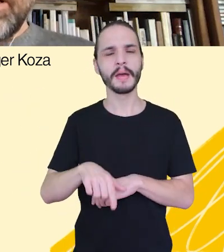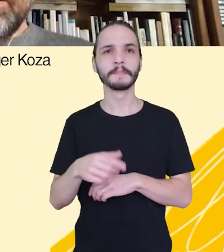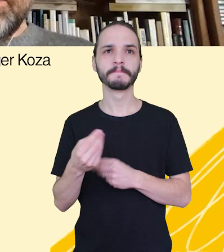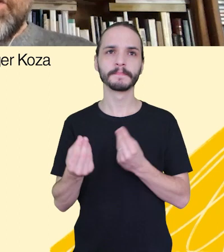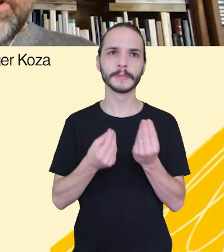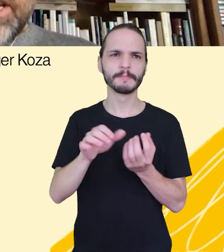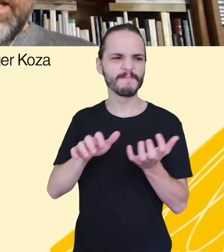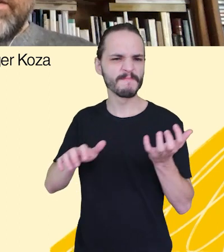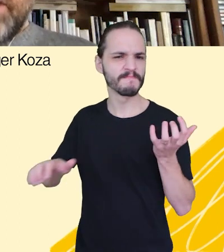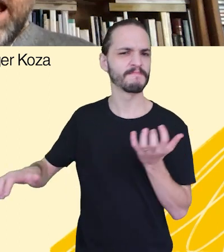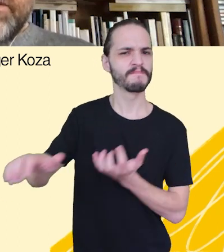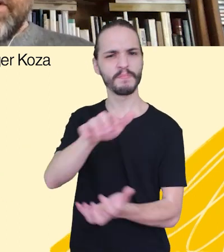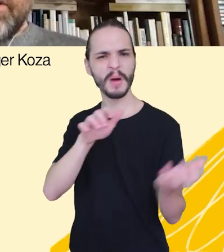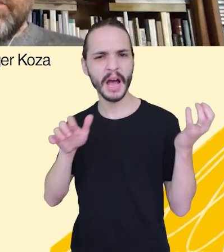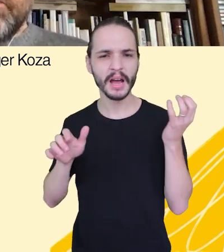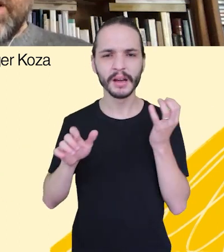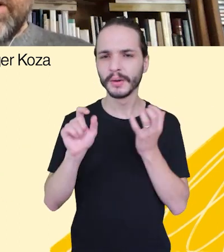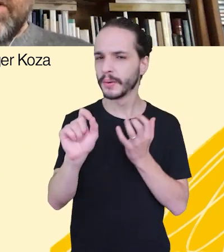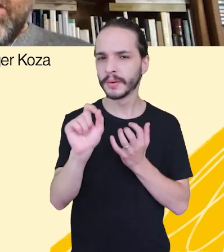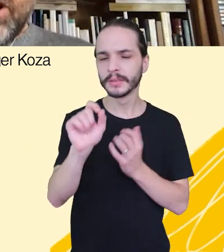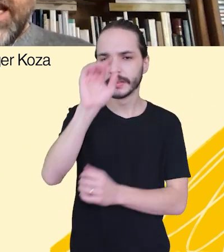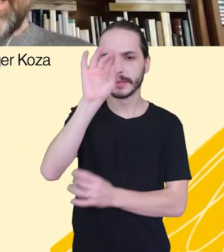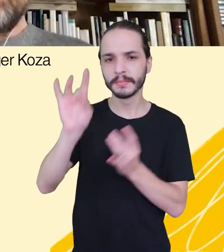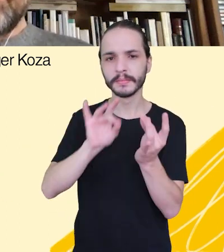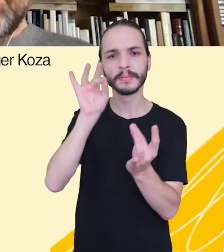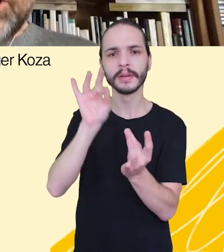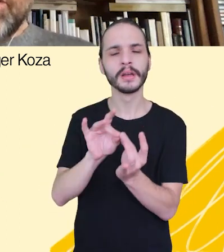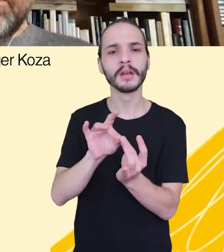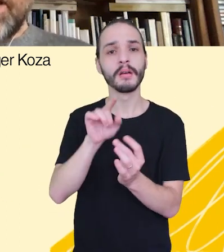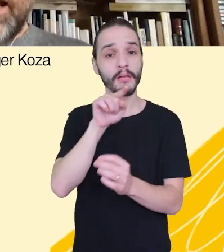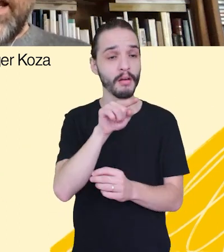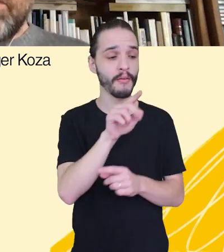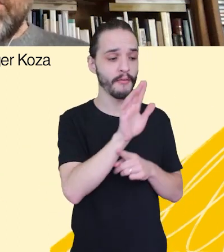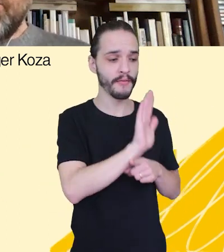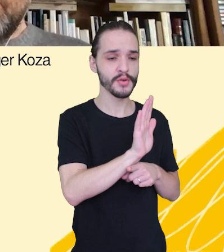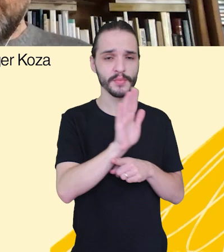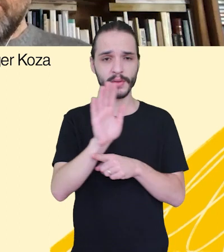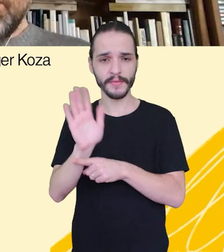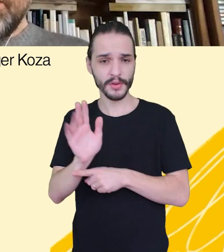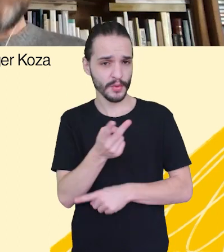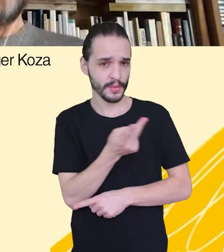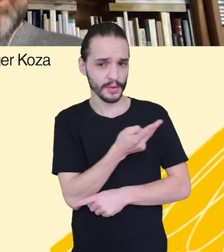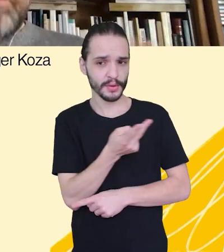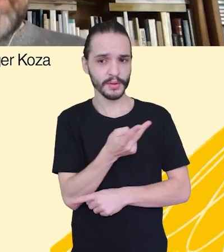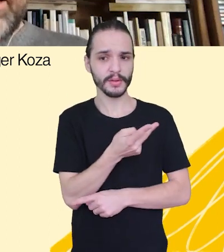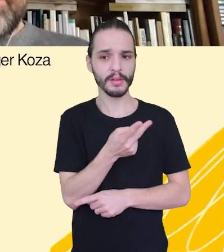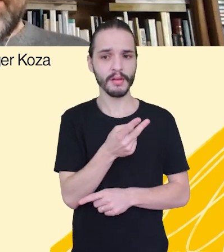Especially after Orly and Bridges of Sarajevo, when you did The Dreamed Path